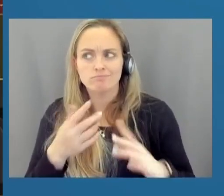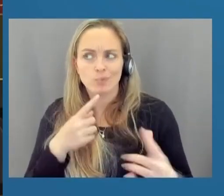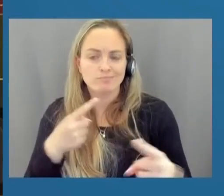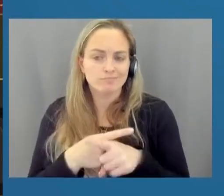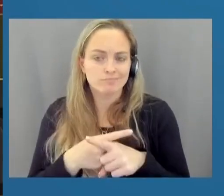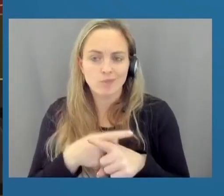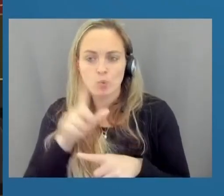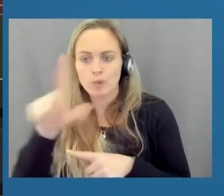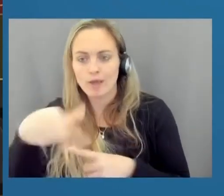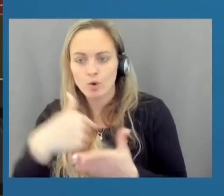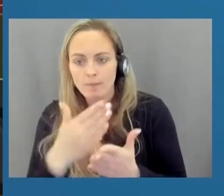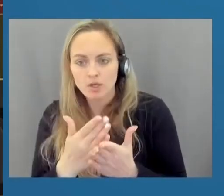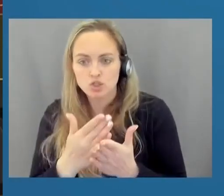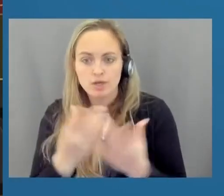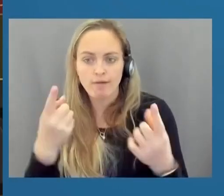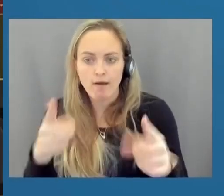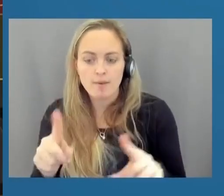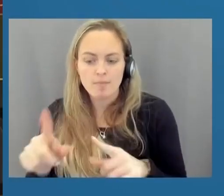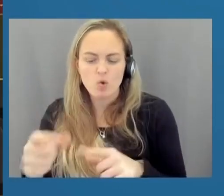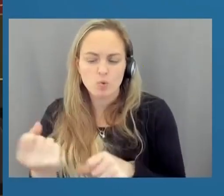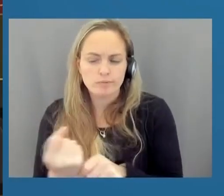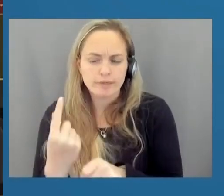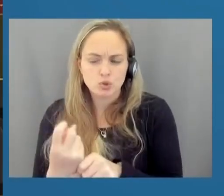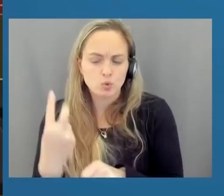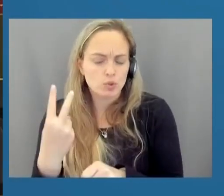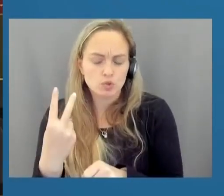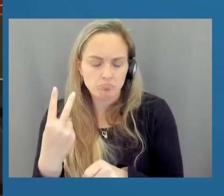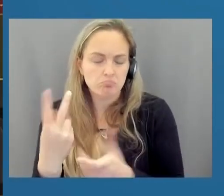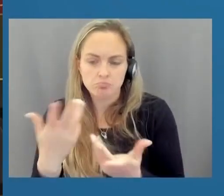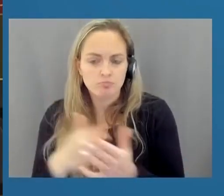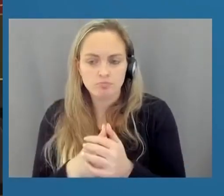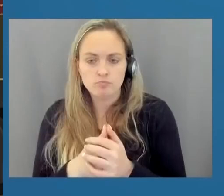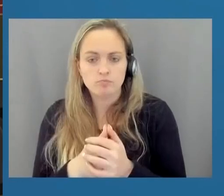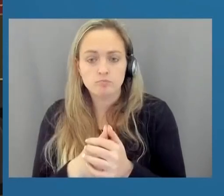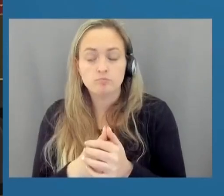because I wanted to make sure my priorities were enacted and they were. We also can tell them